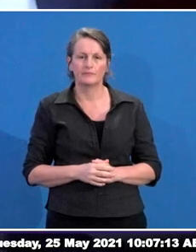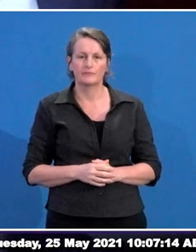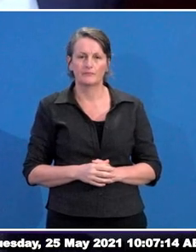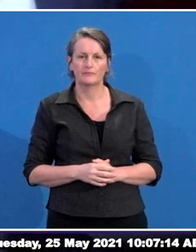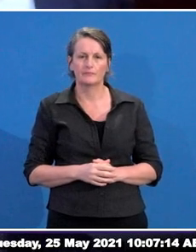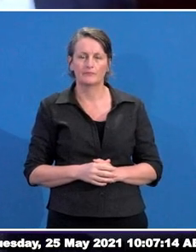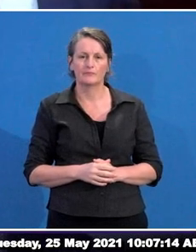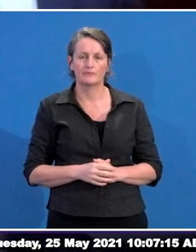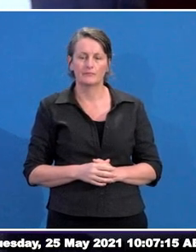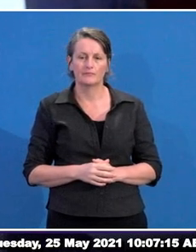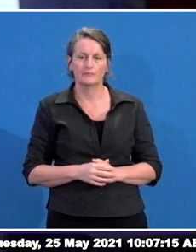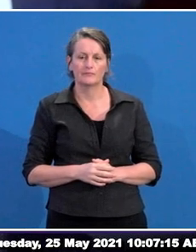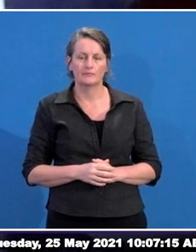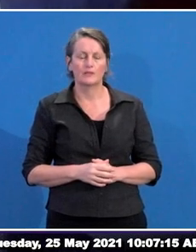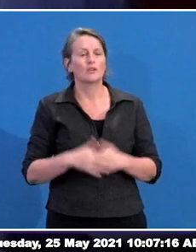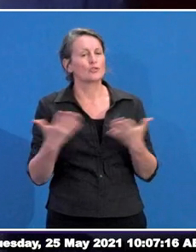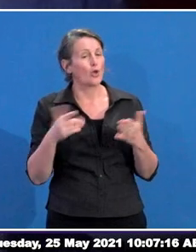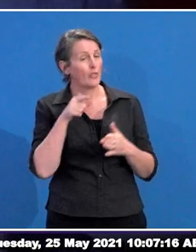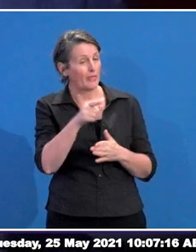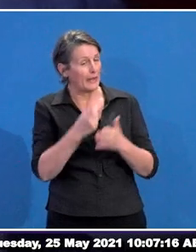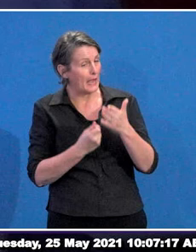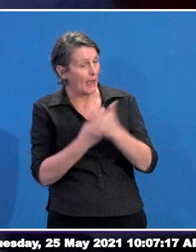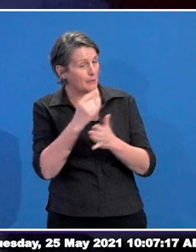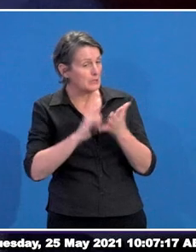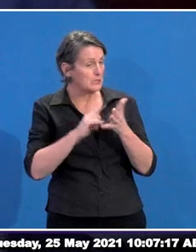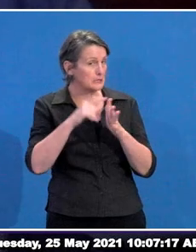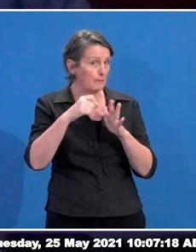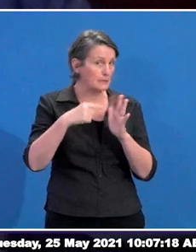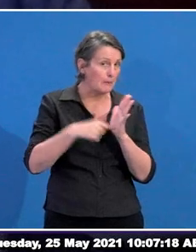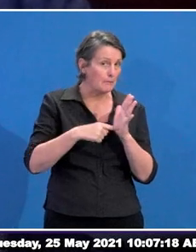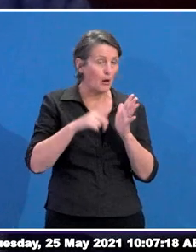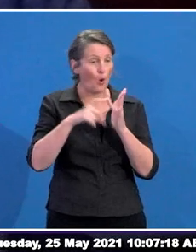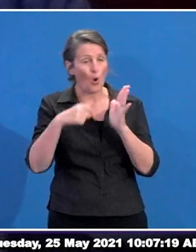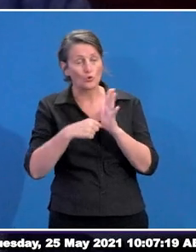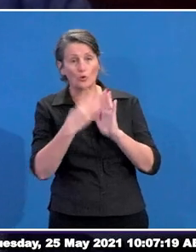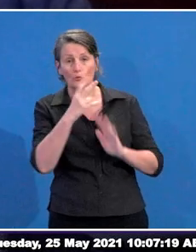have occurred around September to October 2017? Yes.